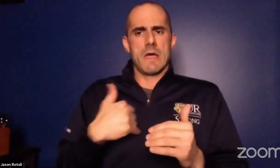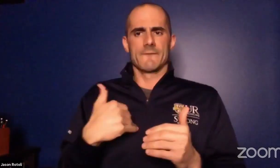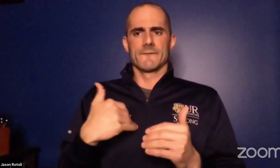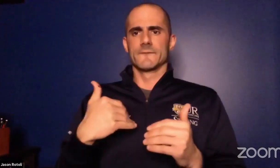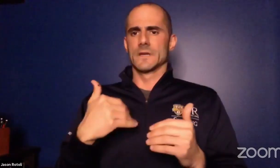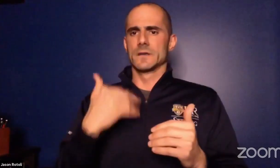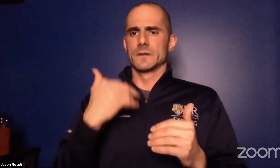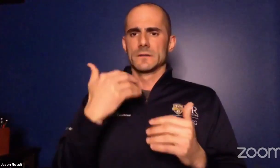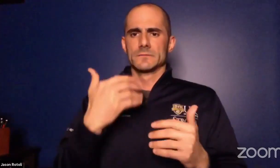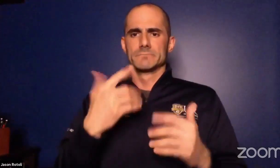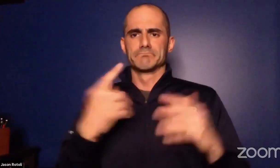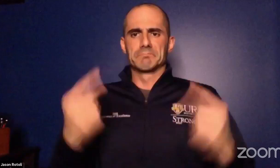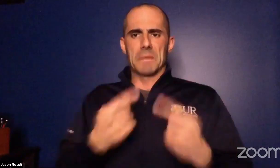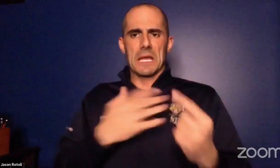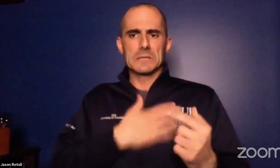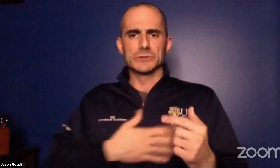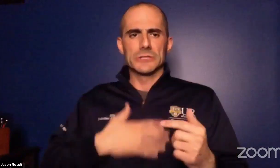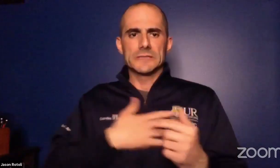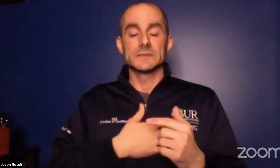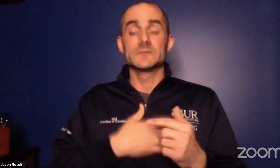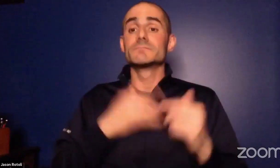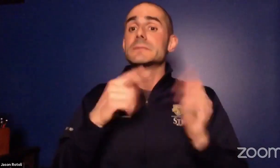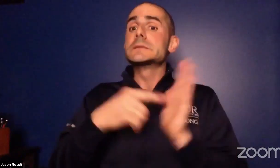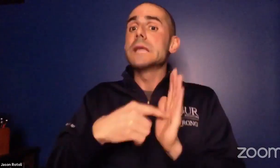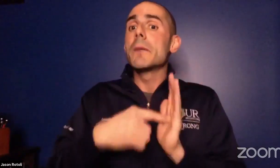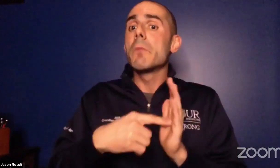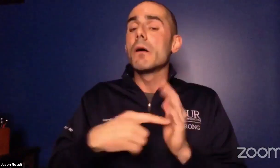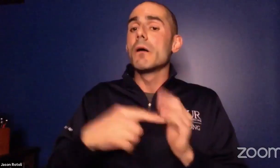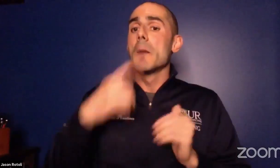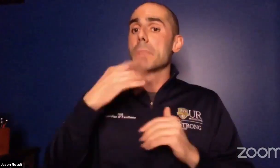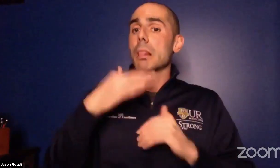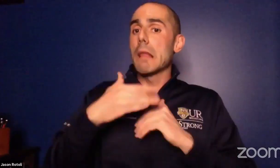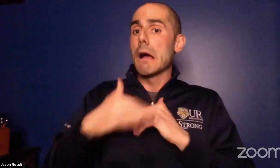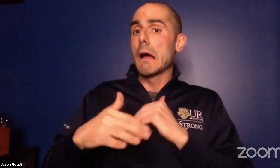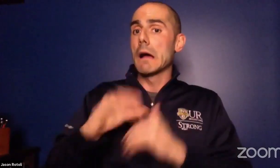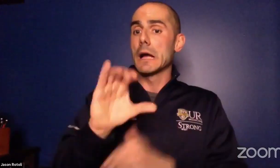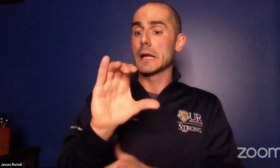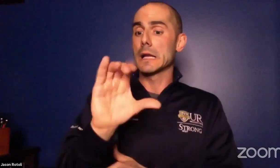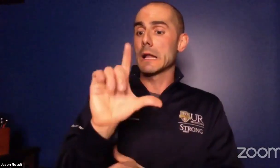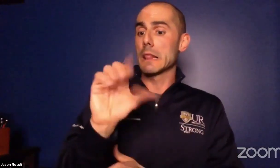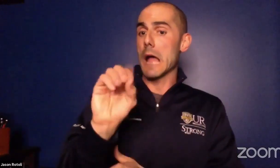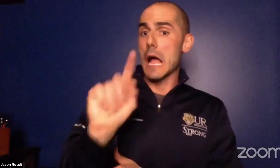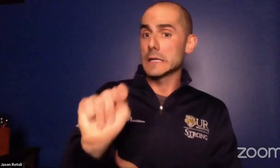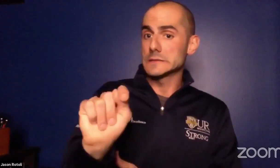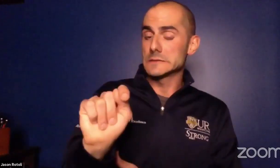are the risks that are involved with the possibility of a heart attack.